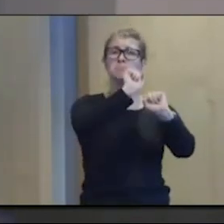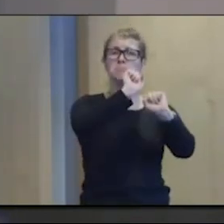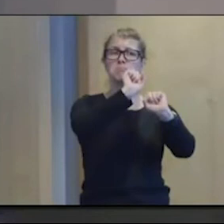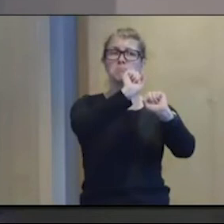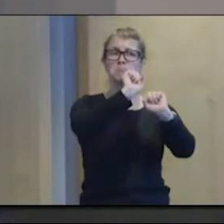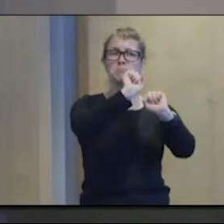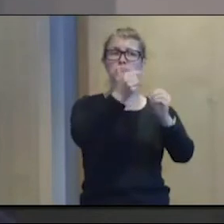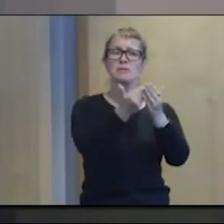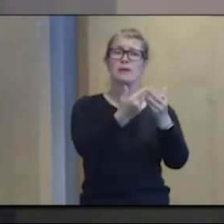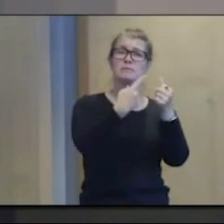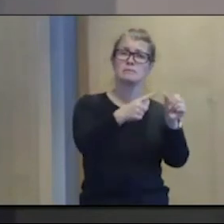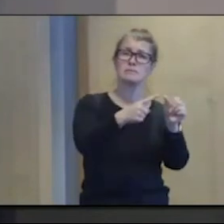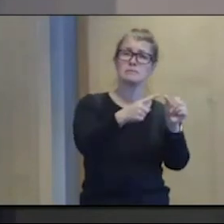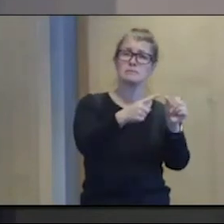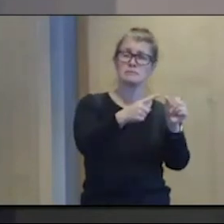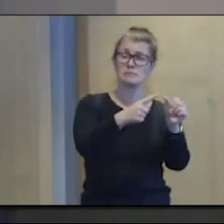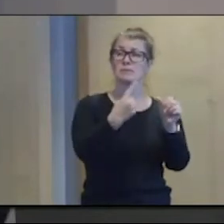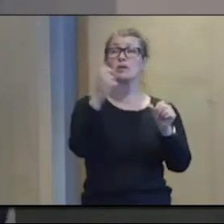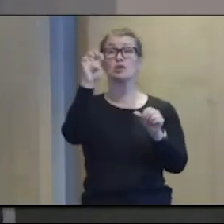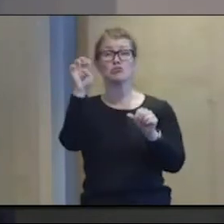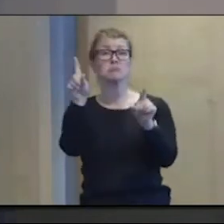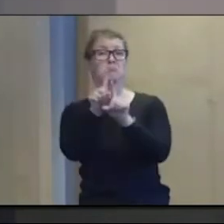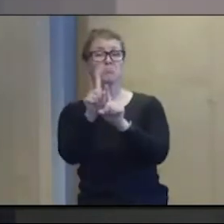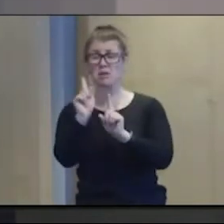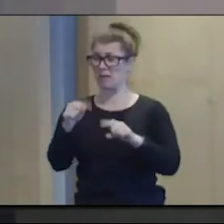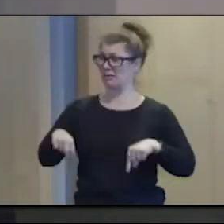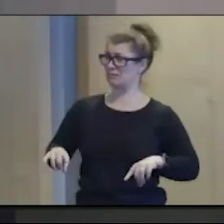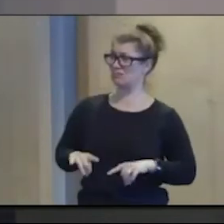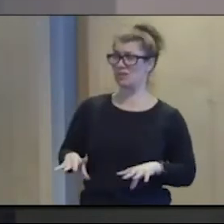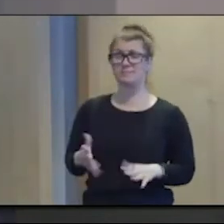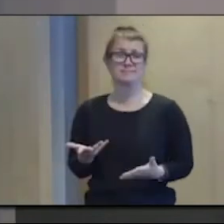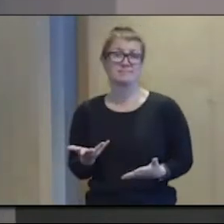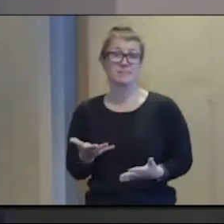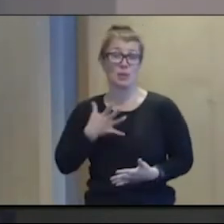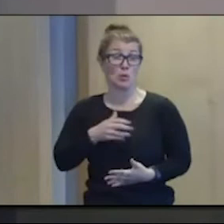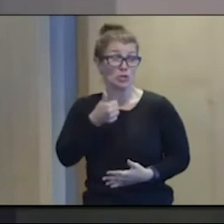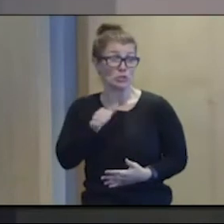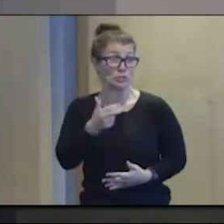as is Europe it's just not something.... we just want to use electricity we don't want to you know